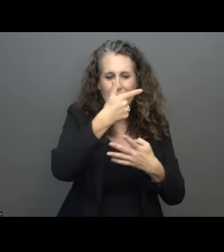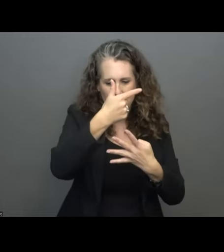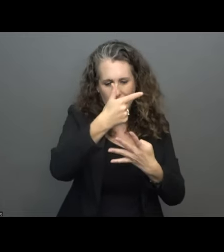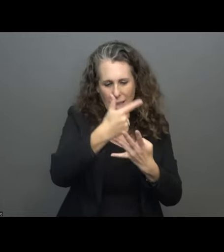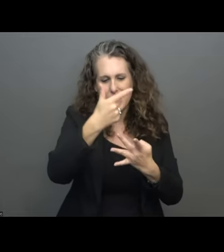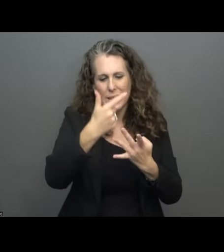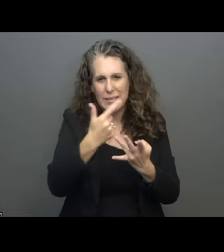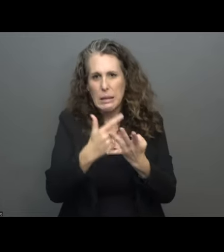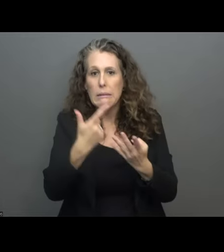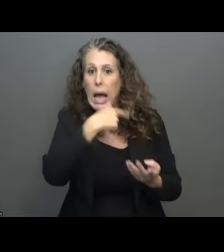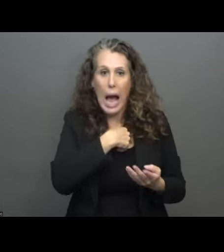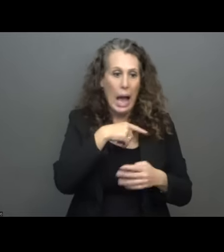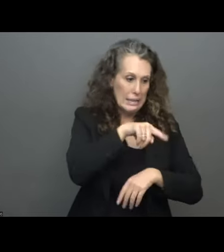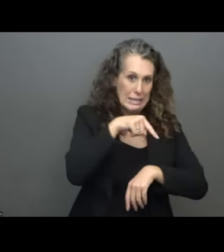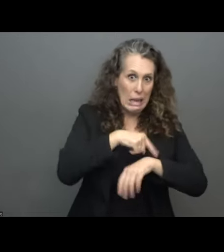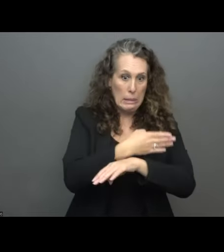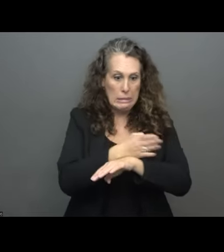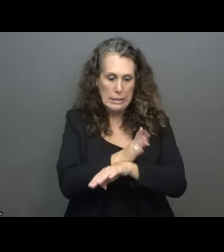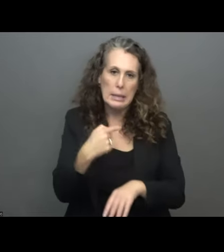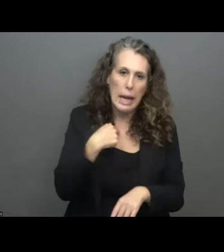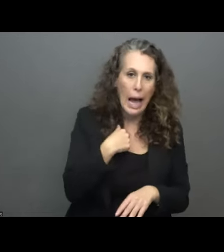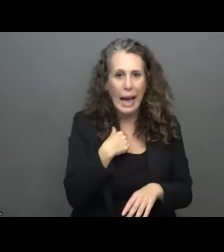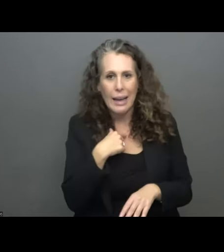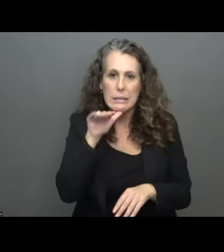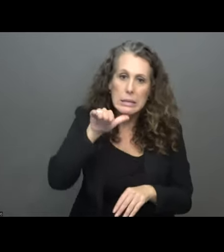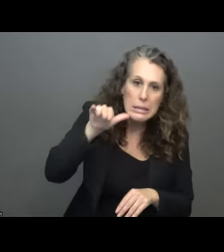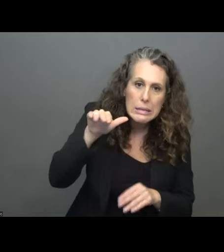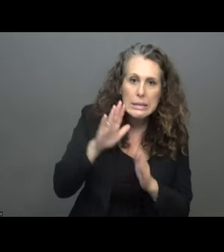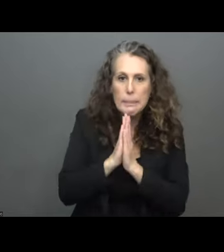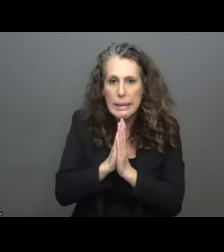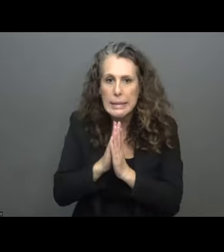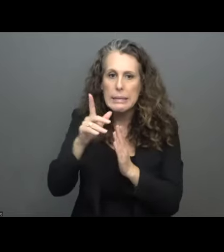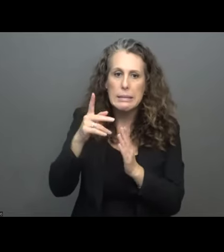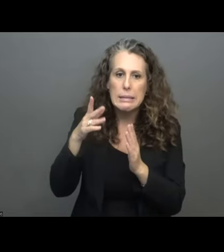and locations. 14:06:50 So, without any further ado, while